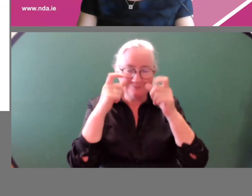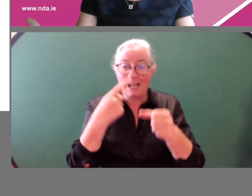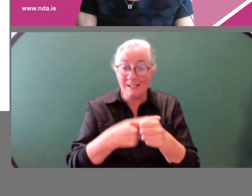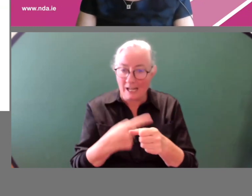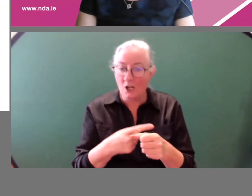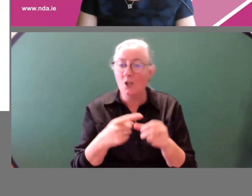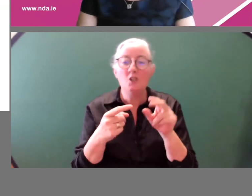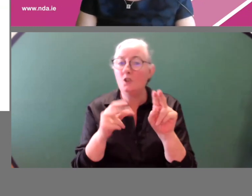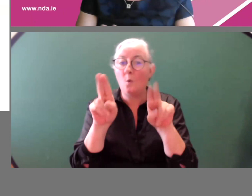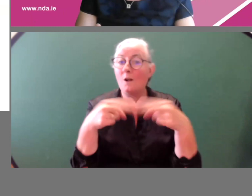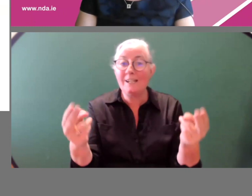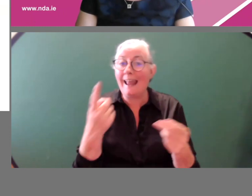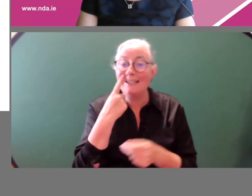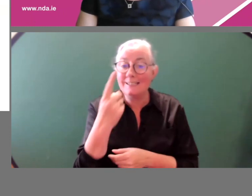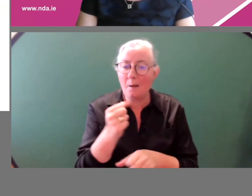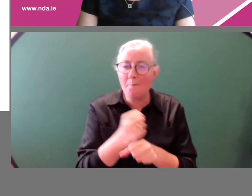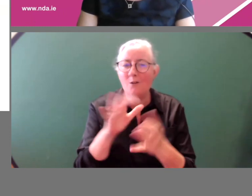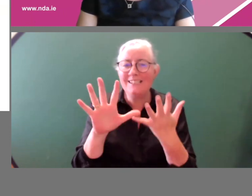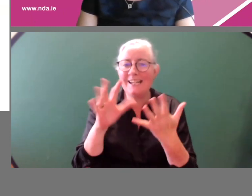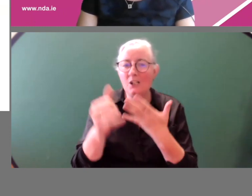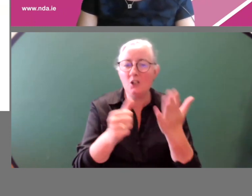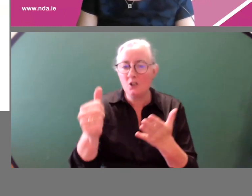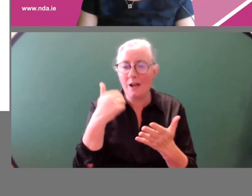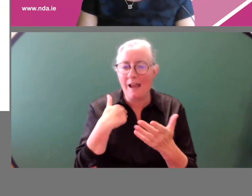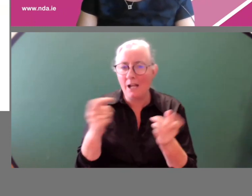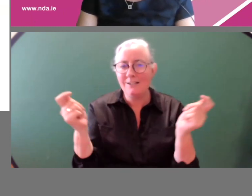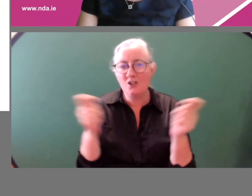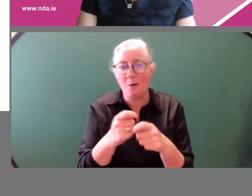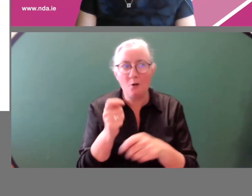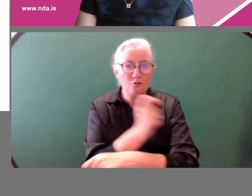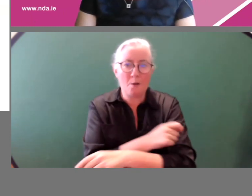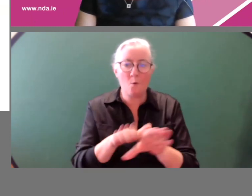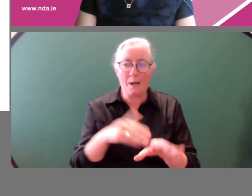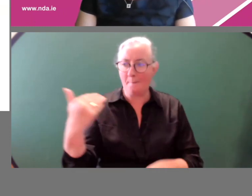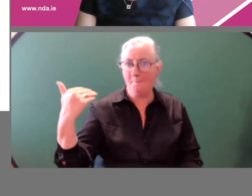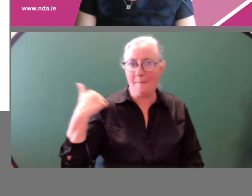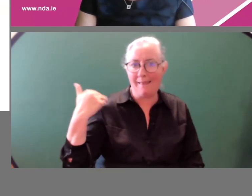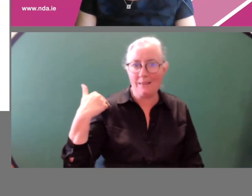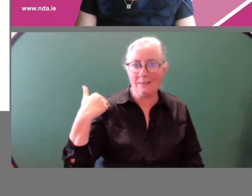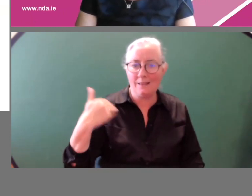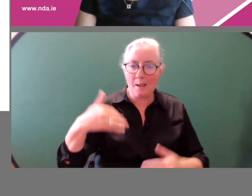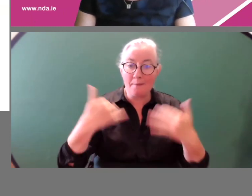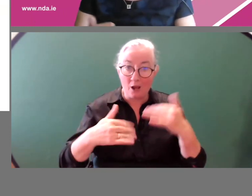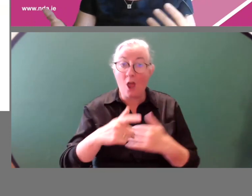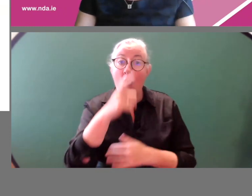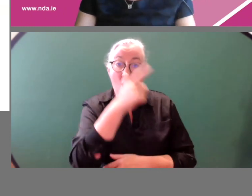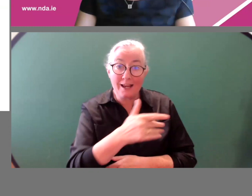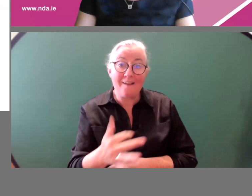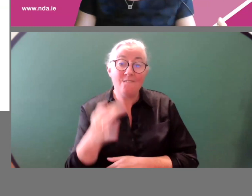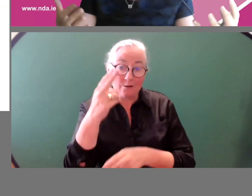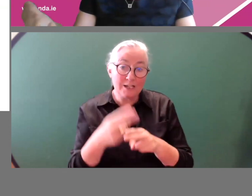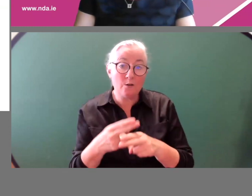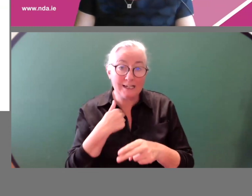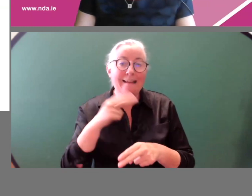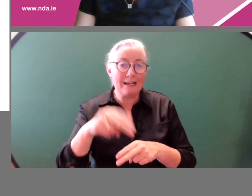About ten years ago I had terrible trouble with back pain and when I started swimming my back pain